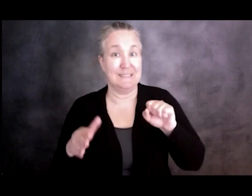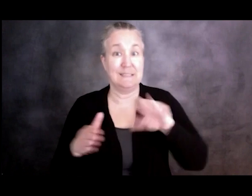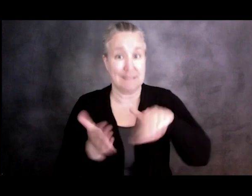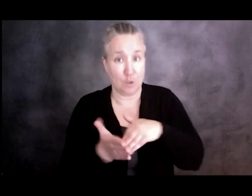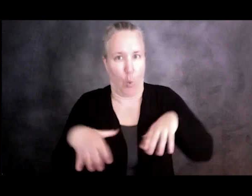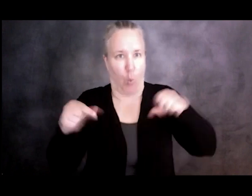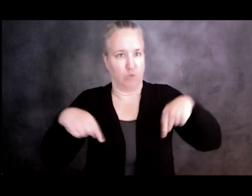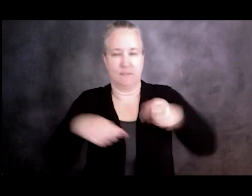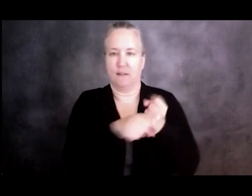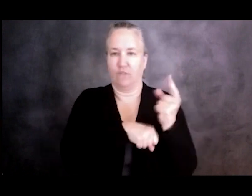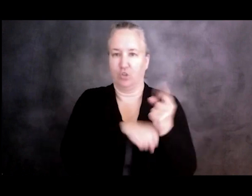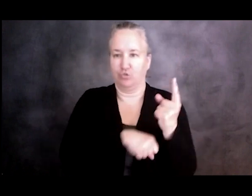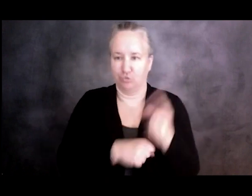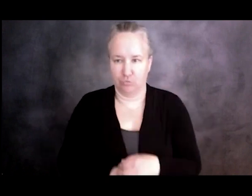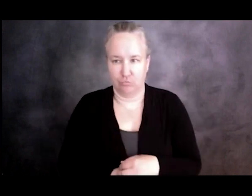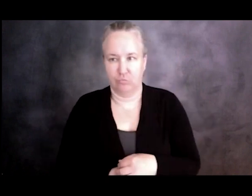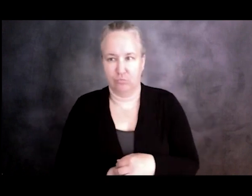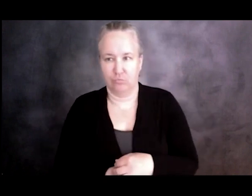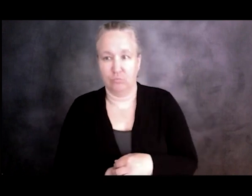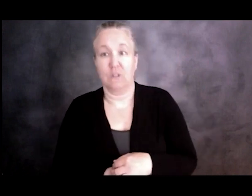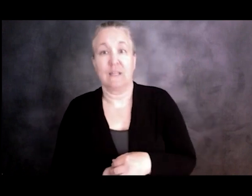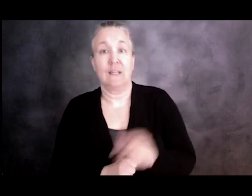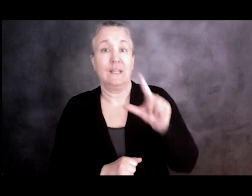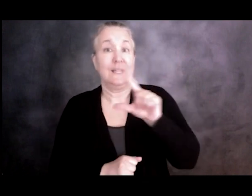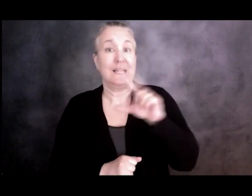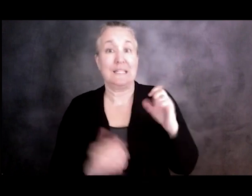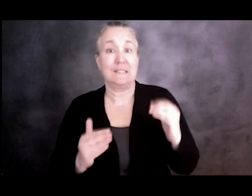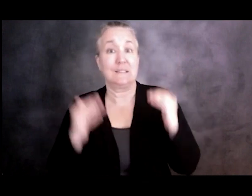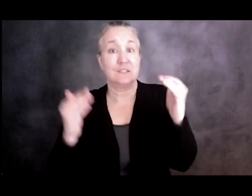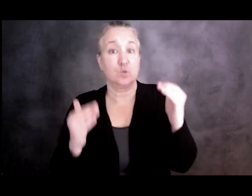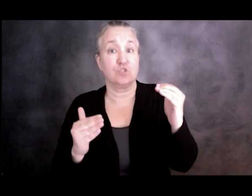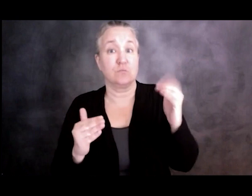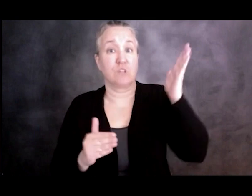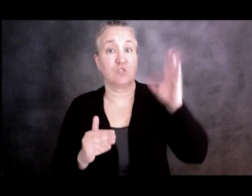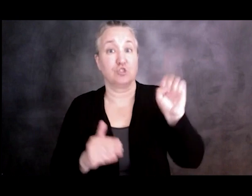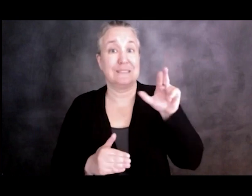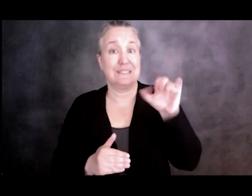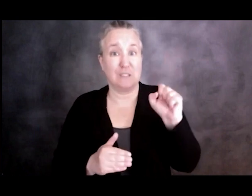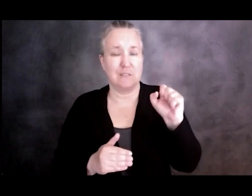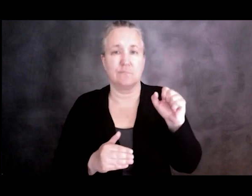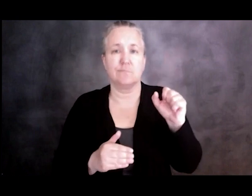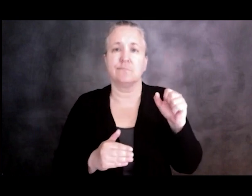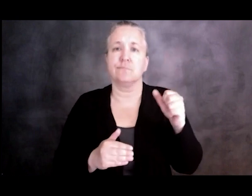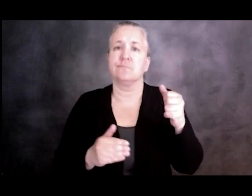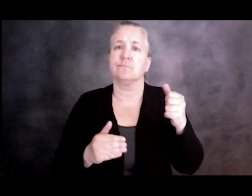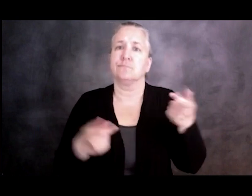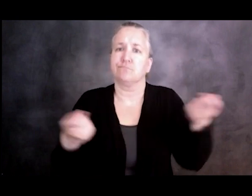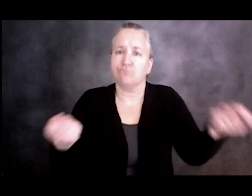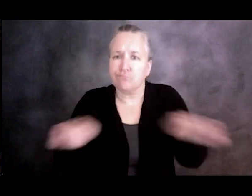The Lee Distinguished Lecture Series in the humanities brings together to the Wolf Humanities Center